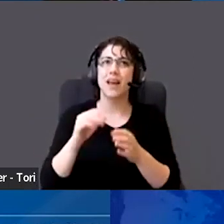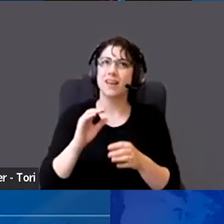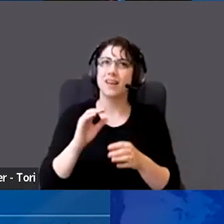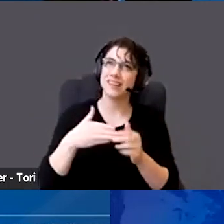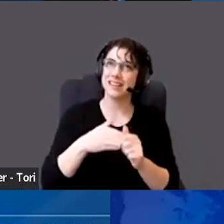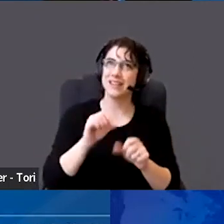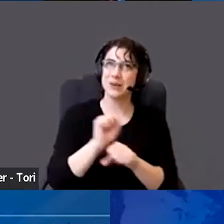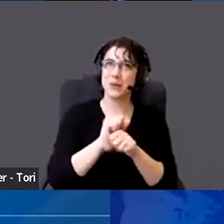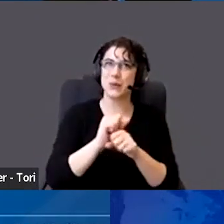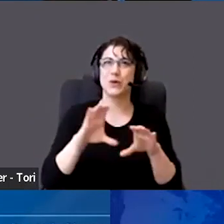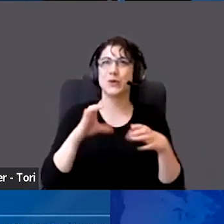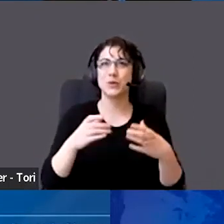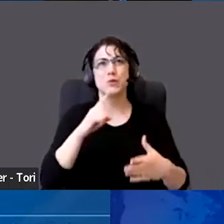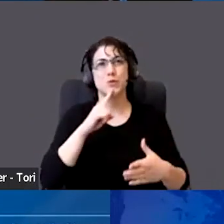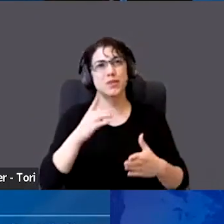You're welcome, David. Thank you.